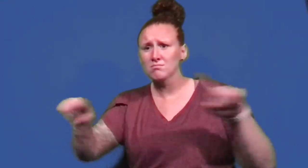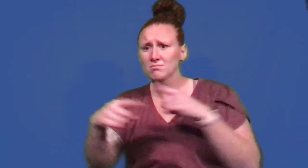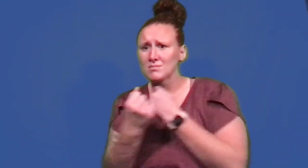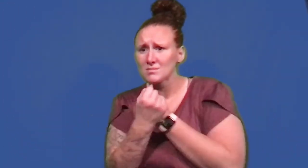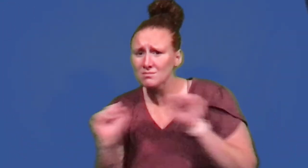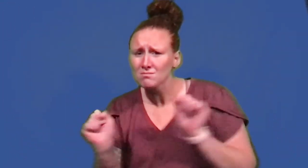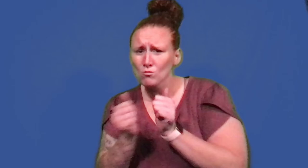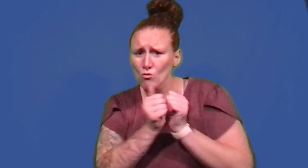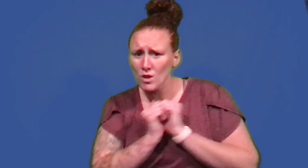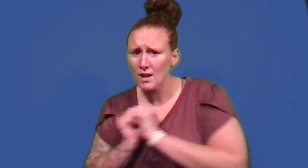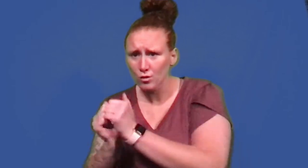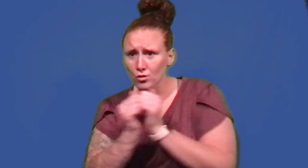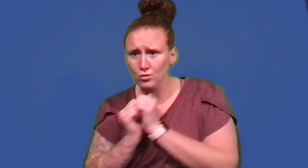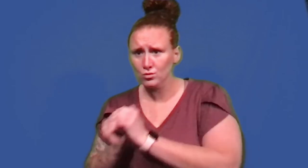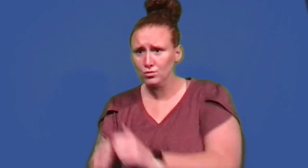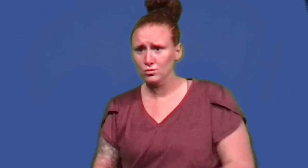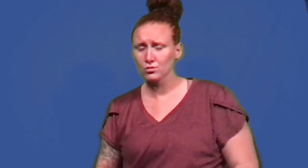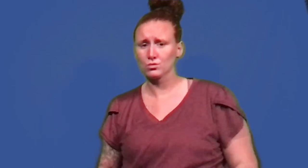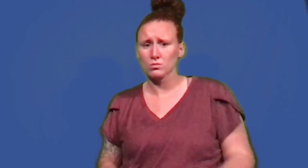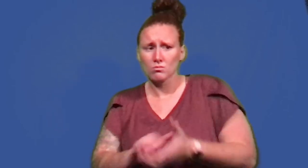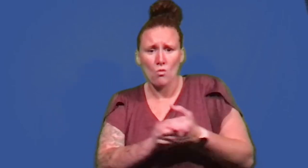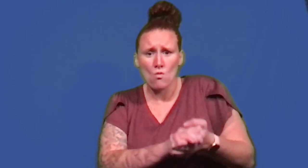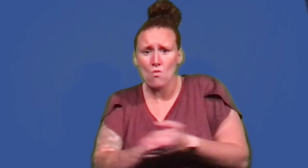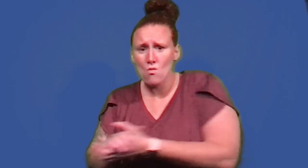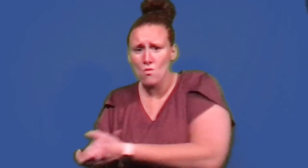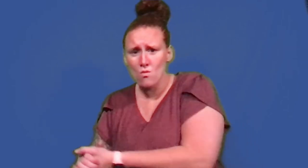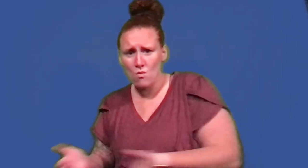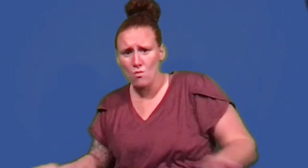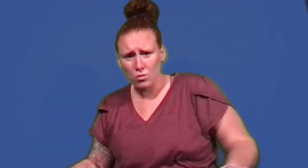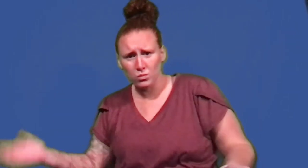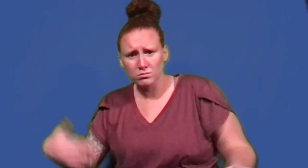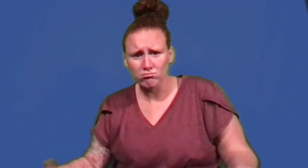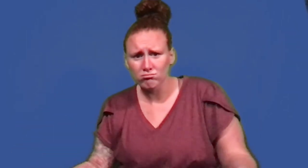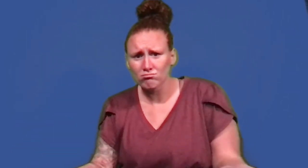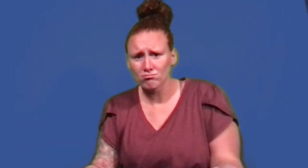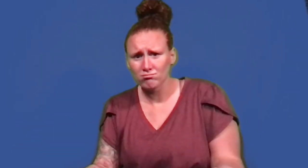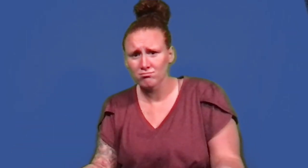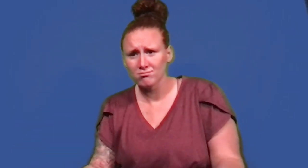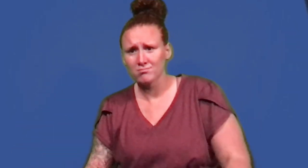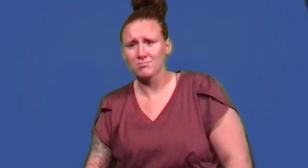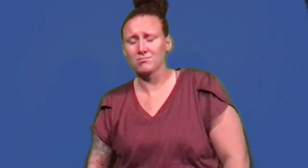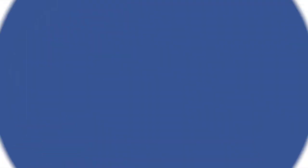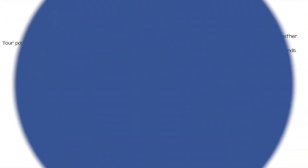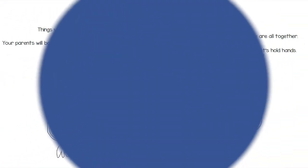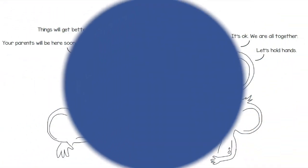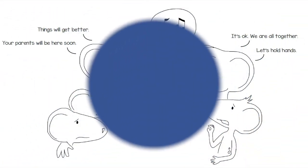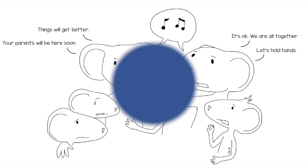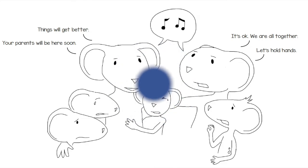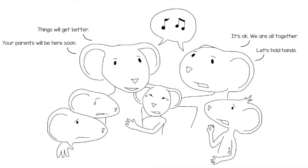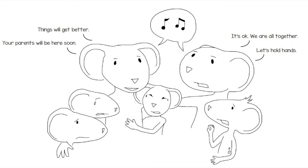It's okay. We are all together. Let's hold hands.